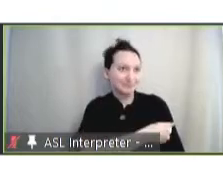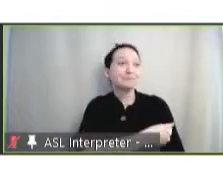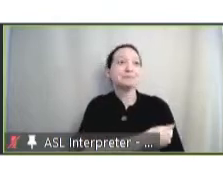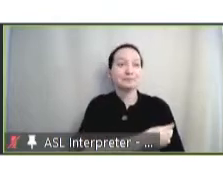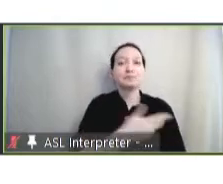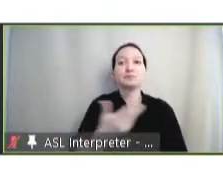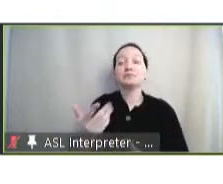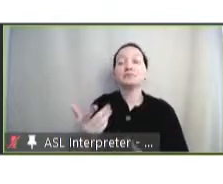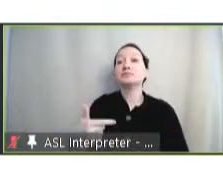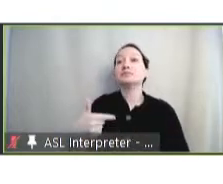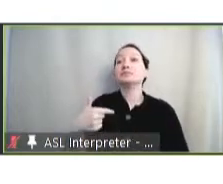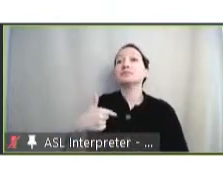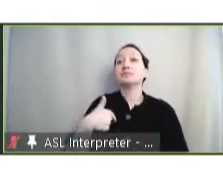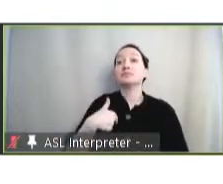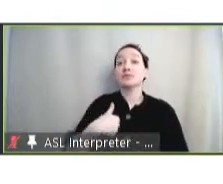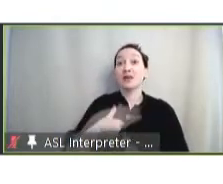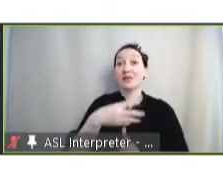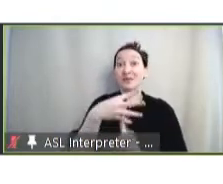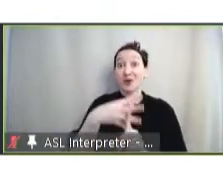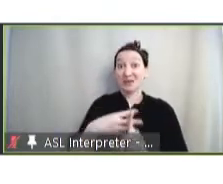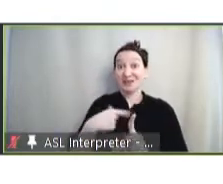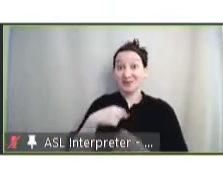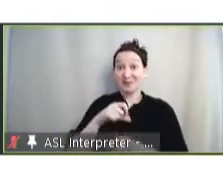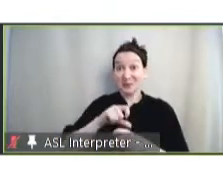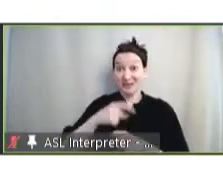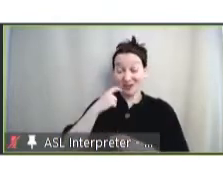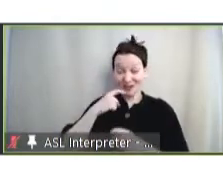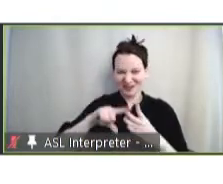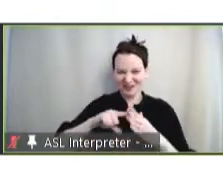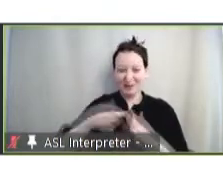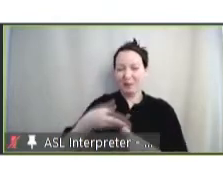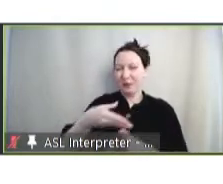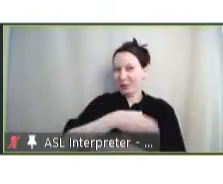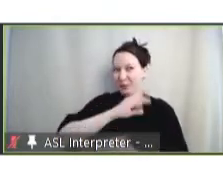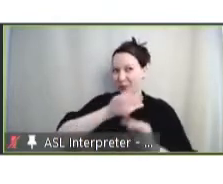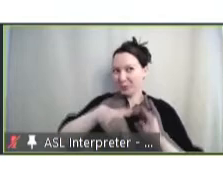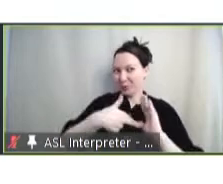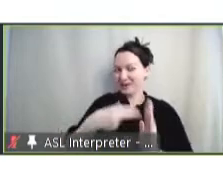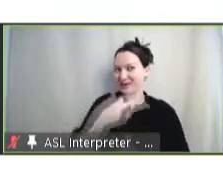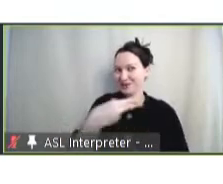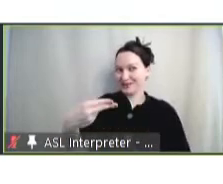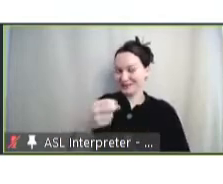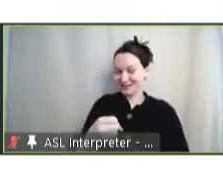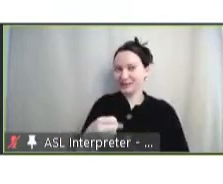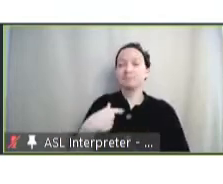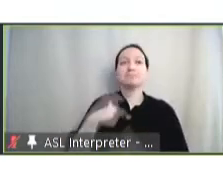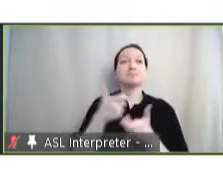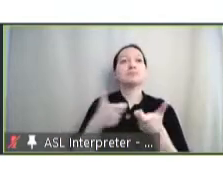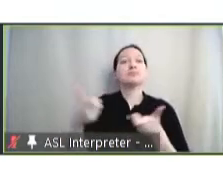I am four months in the job. Prior to this role at HHS, I was the Executive Deputy Commissioner